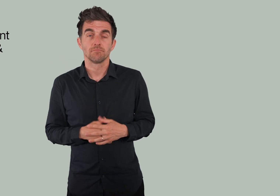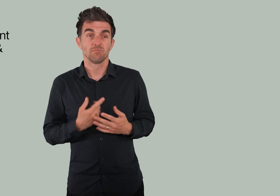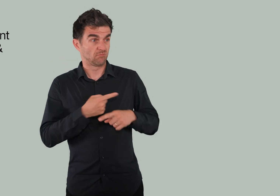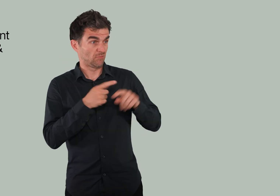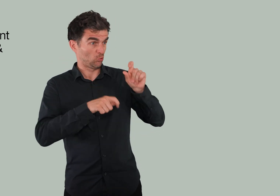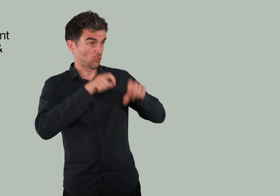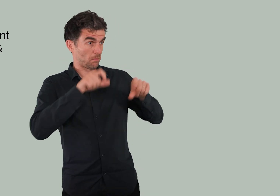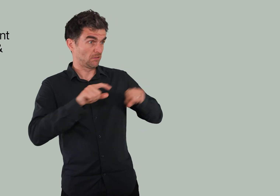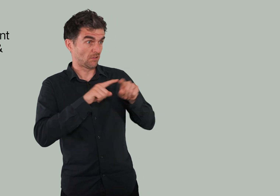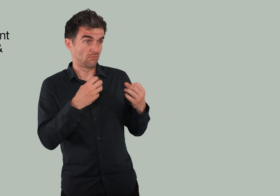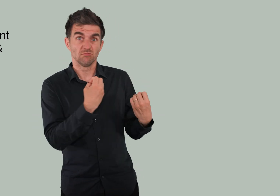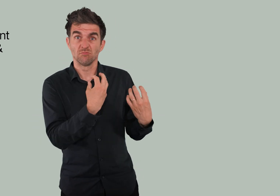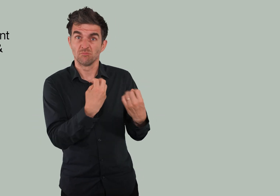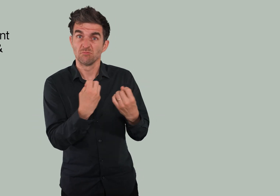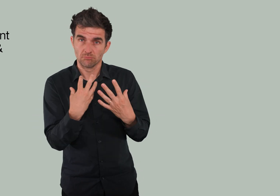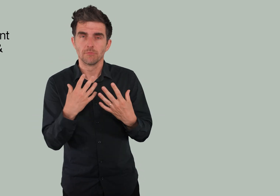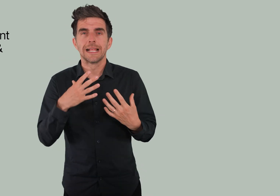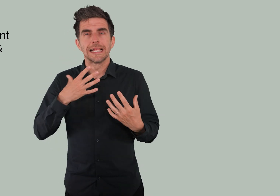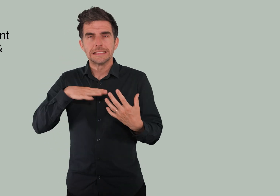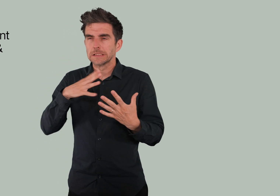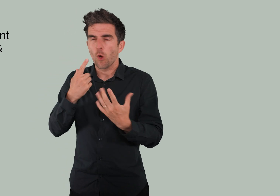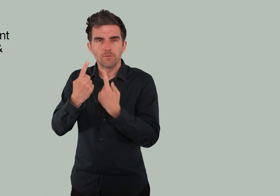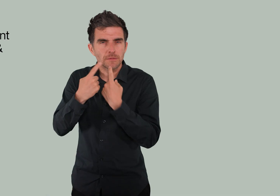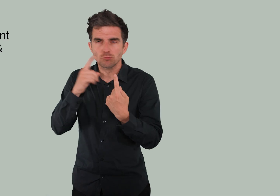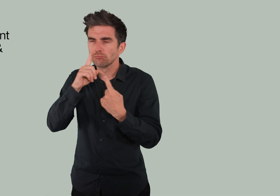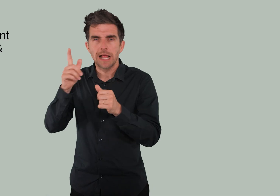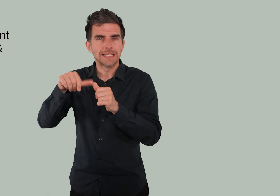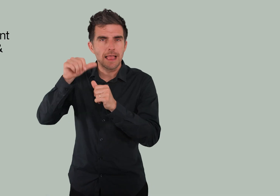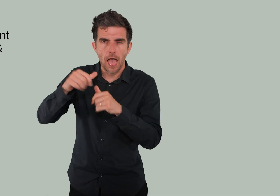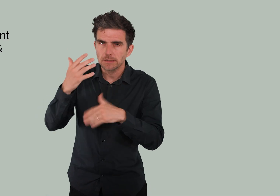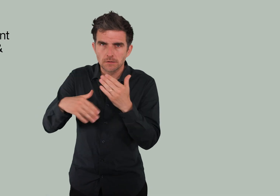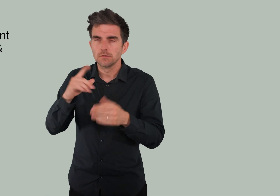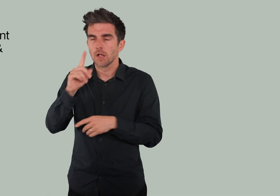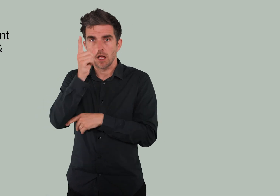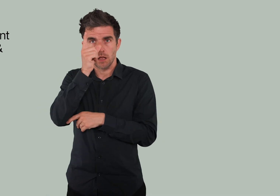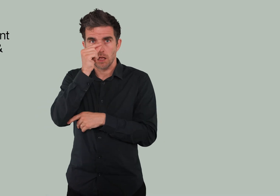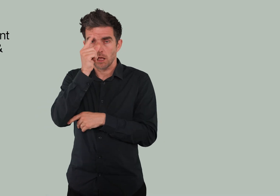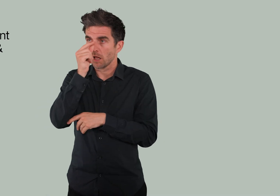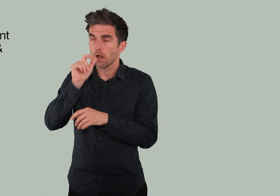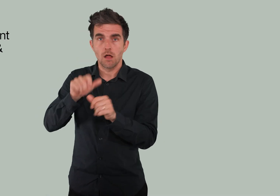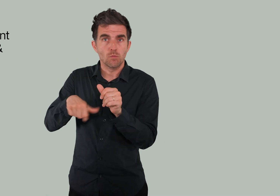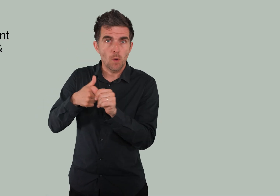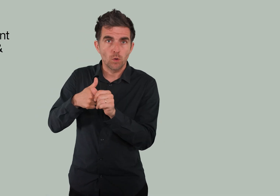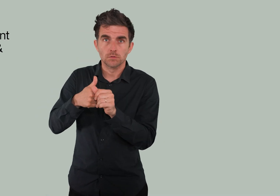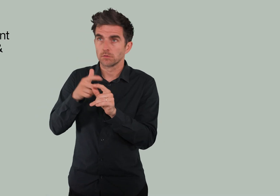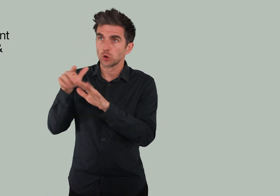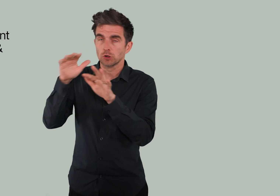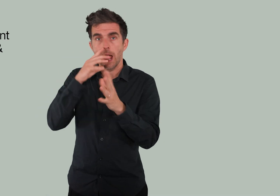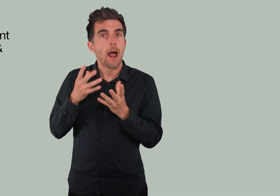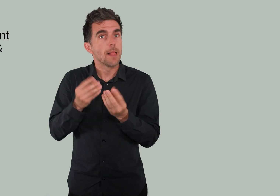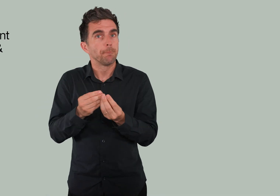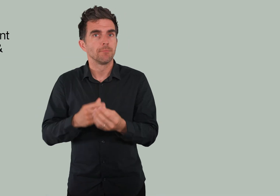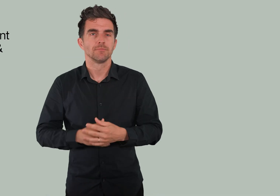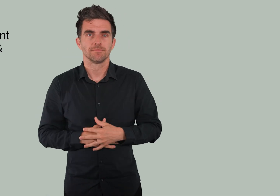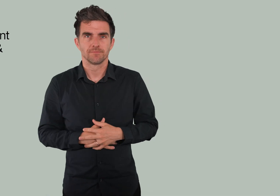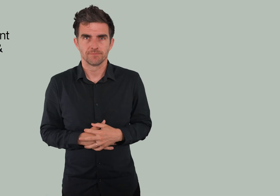These customers require information on next steps and potential support services that can help them.